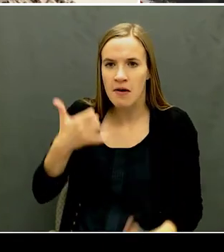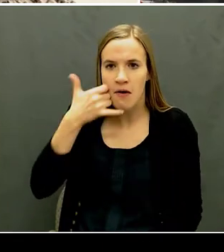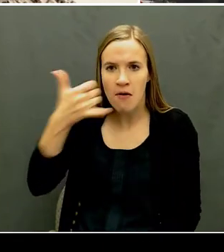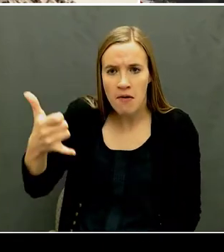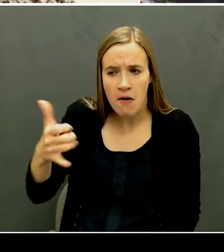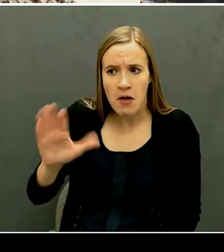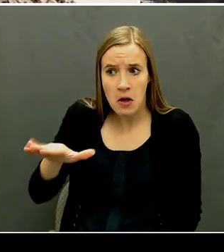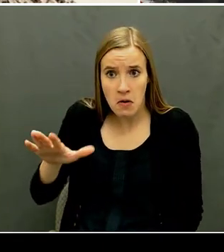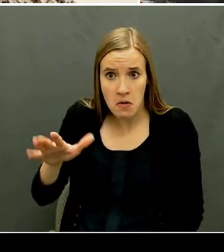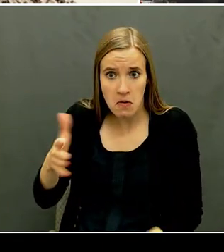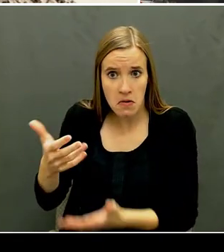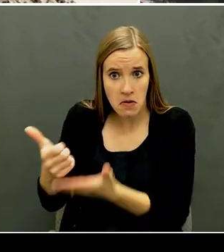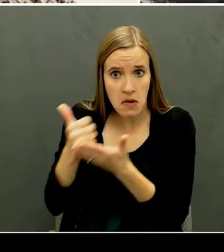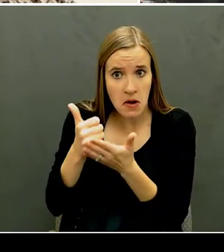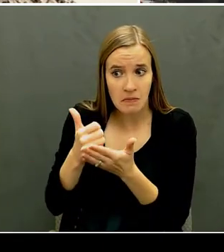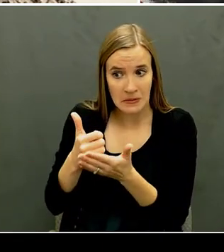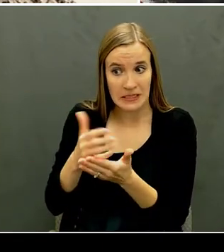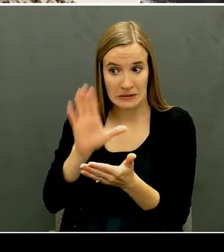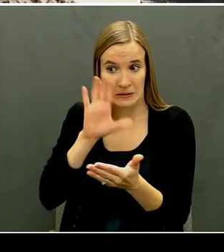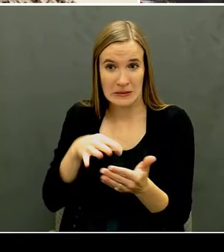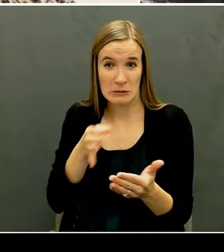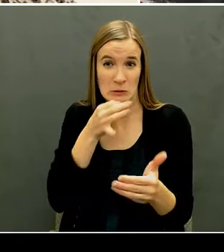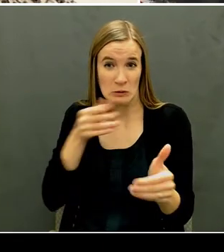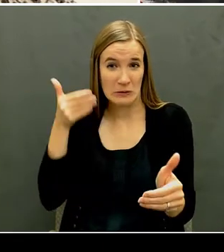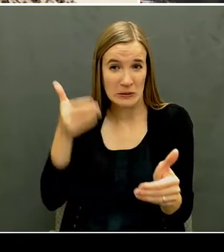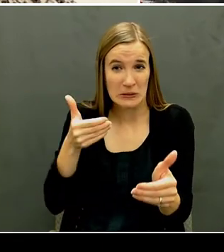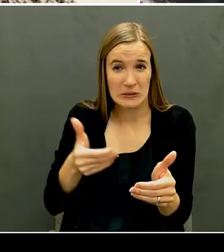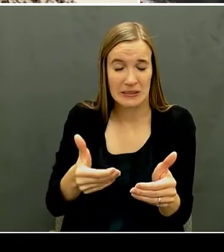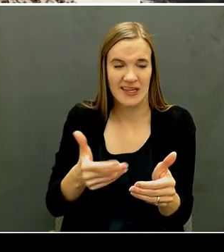unfortunately, we don't have a lot of time, and we're talking about at that time it was like